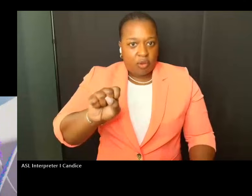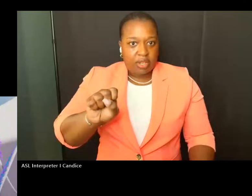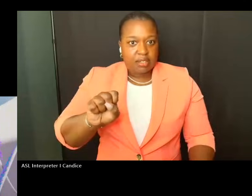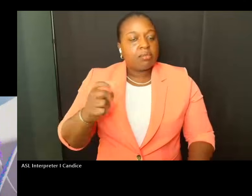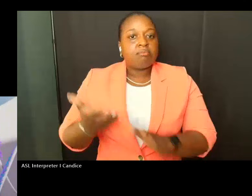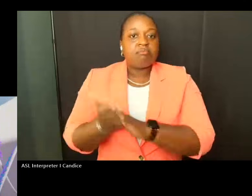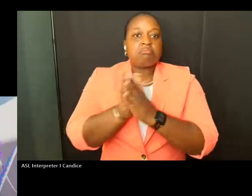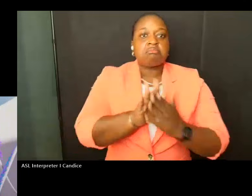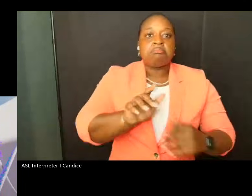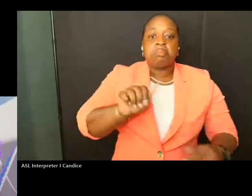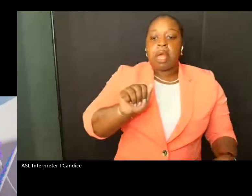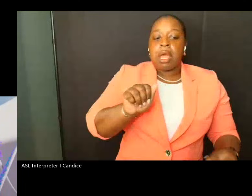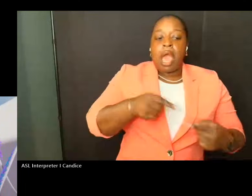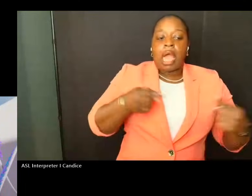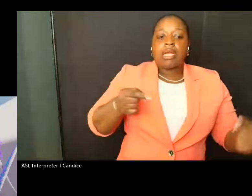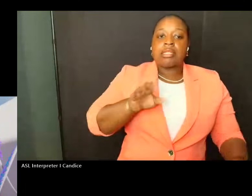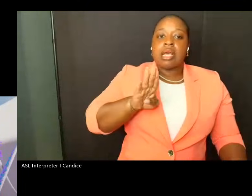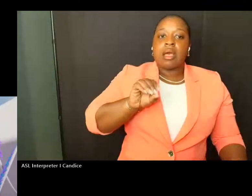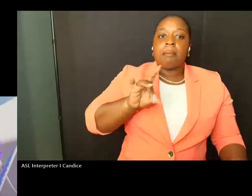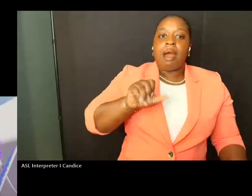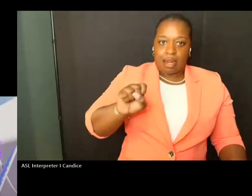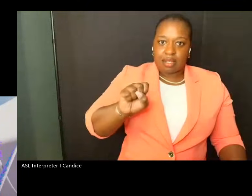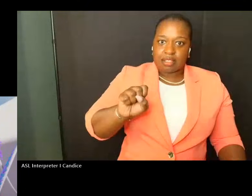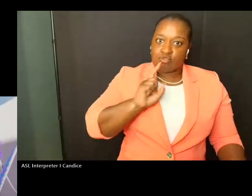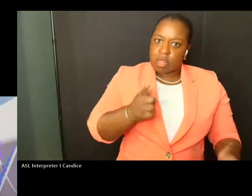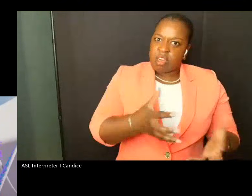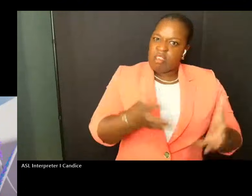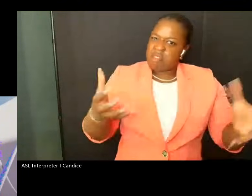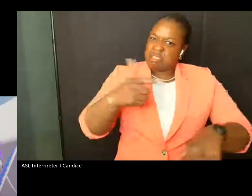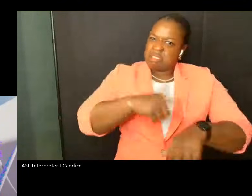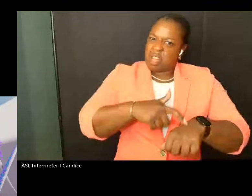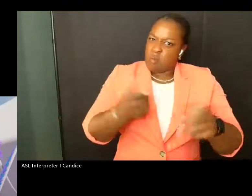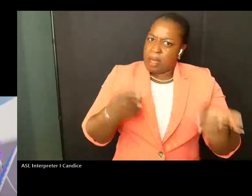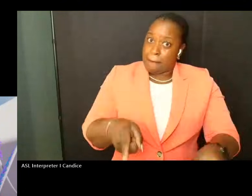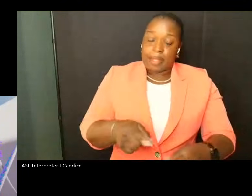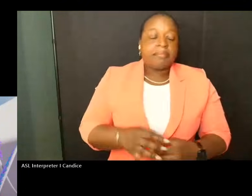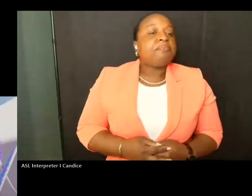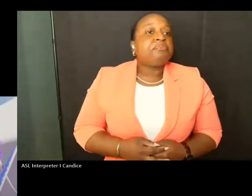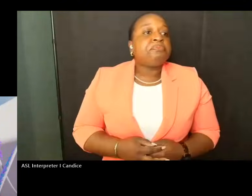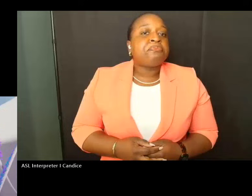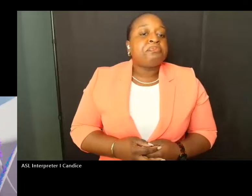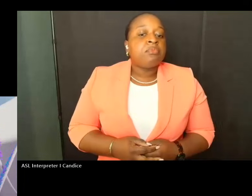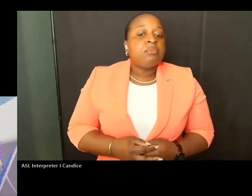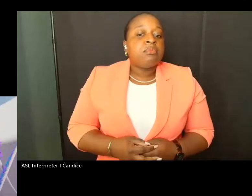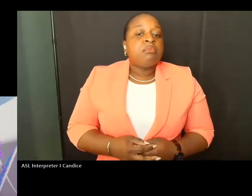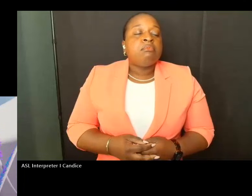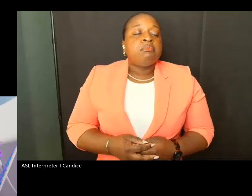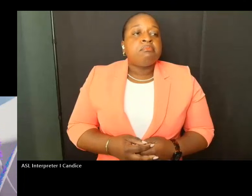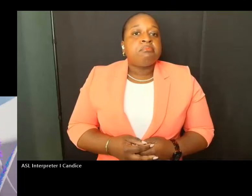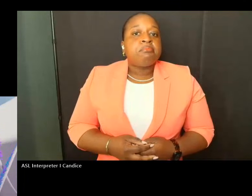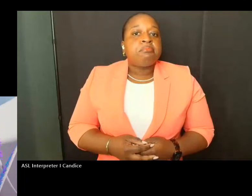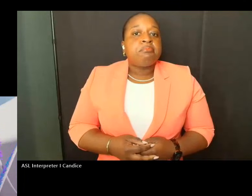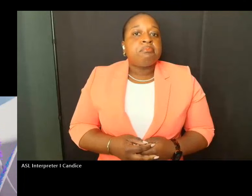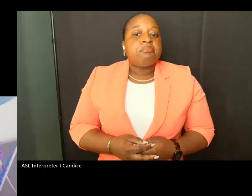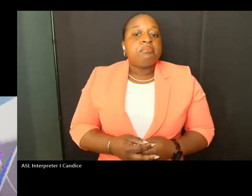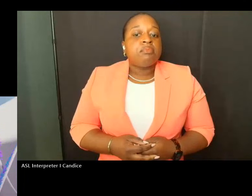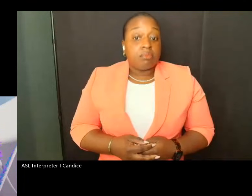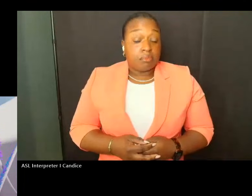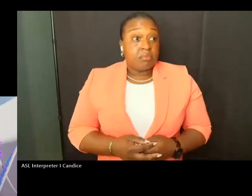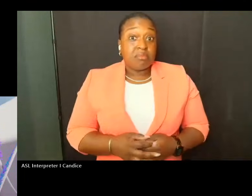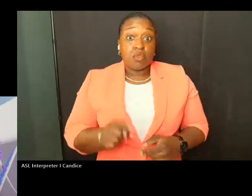antibodies, anytime you're on a steroids, a lot of times you go into a crisis. And so,